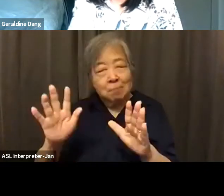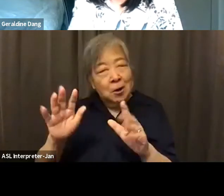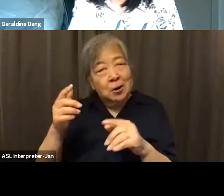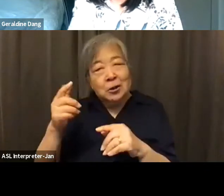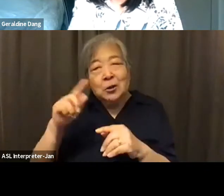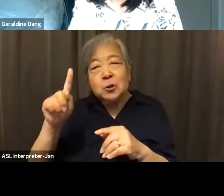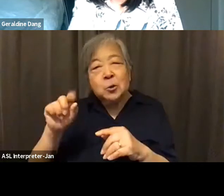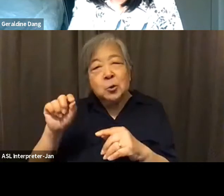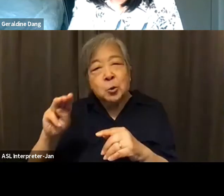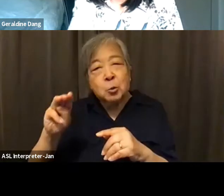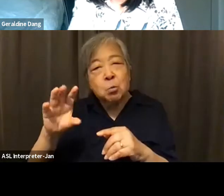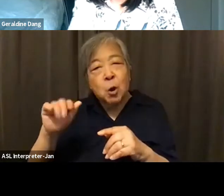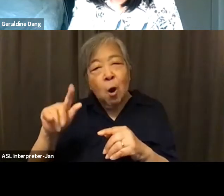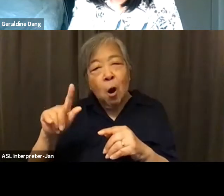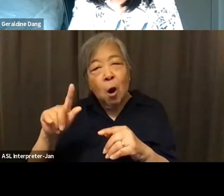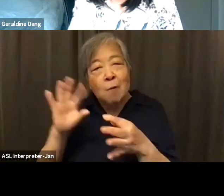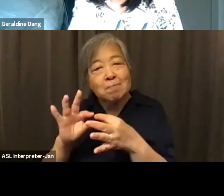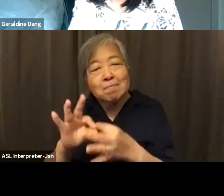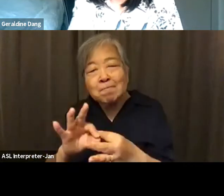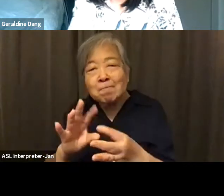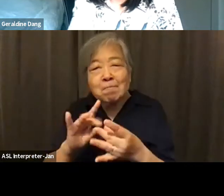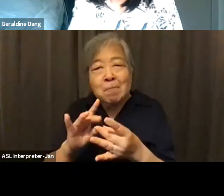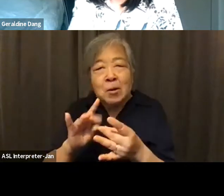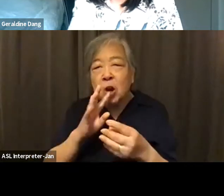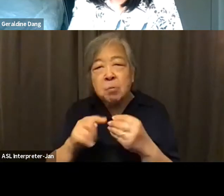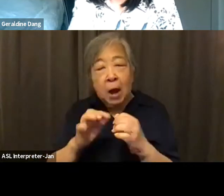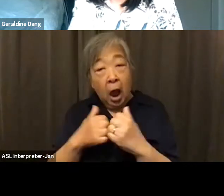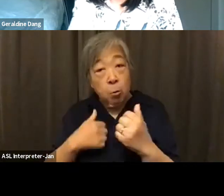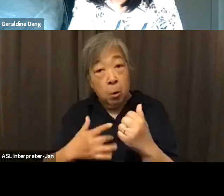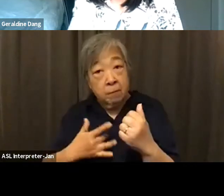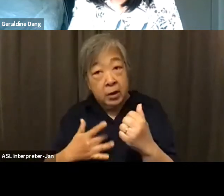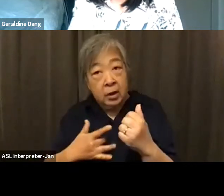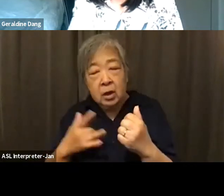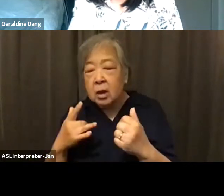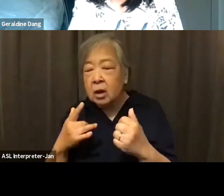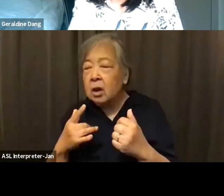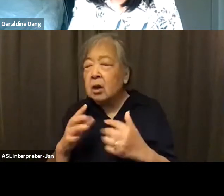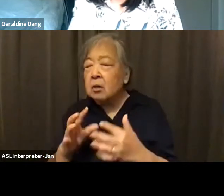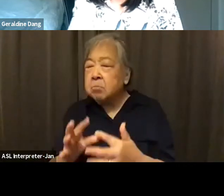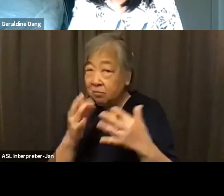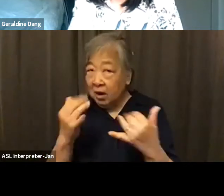about everything that we were feeling especially with all the civil unrest happening right now.